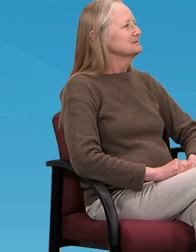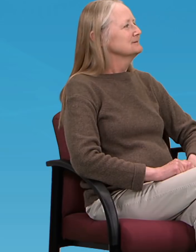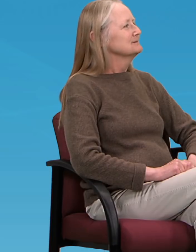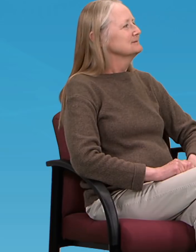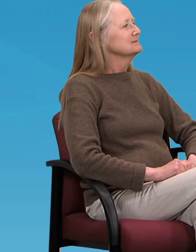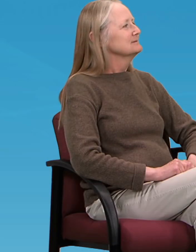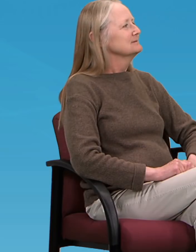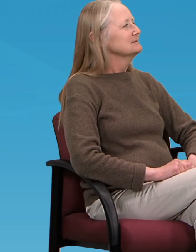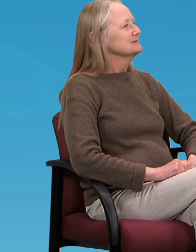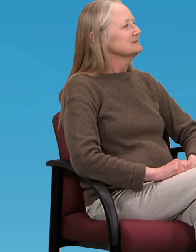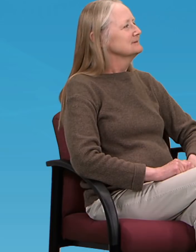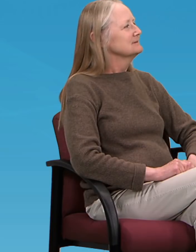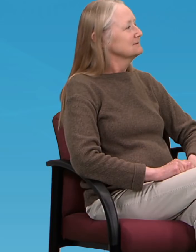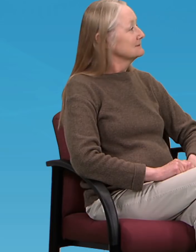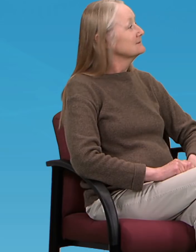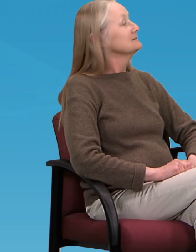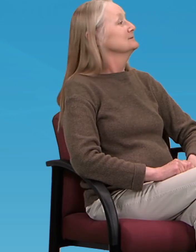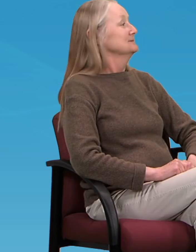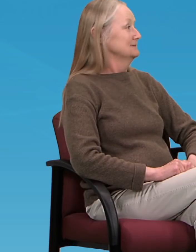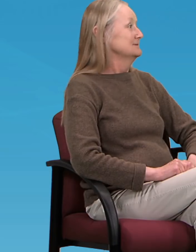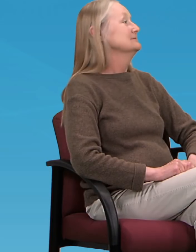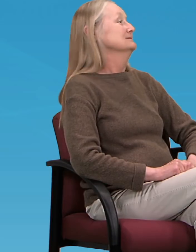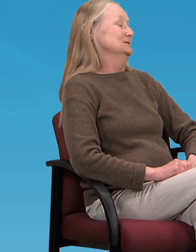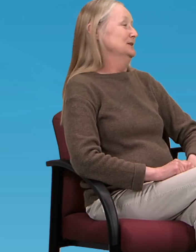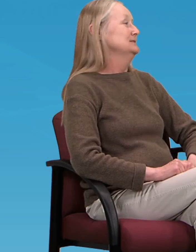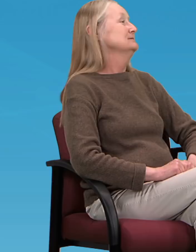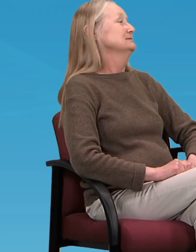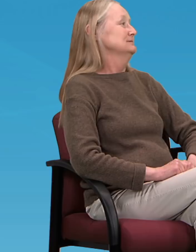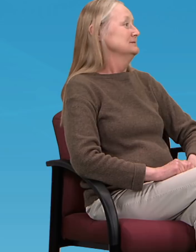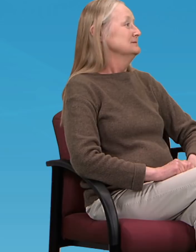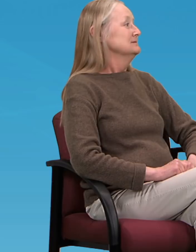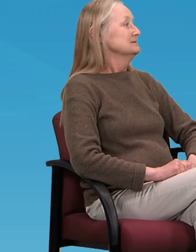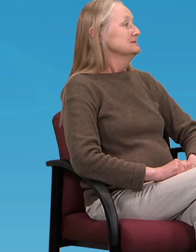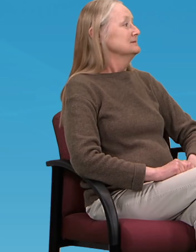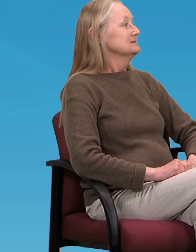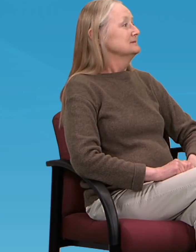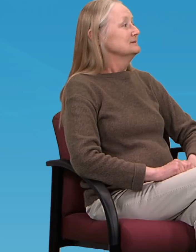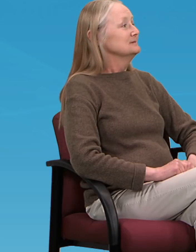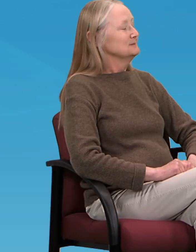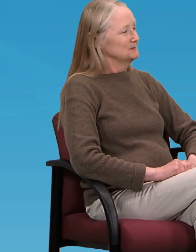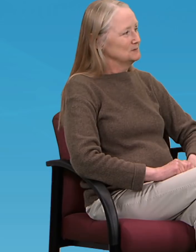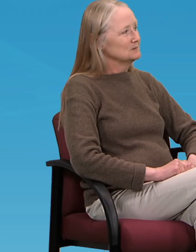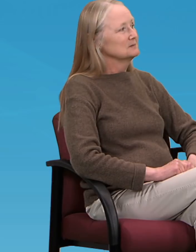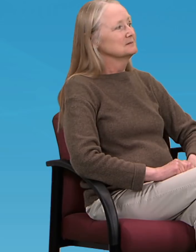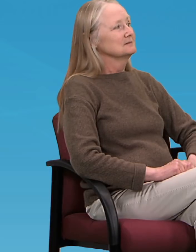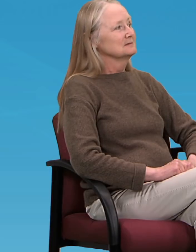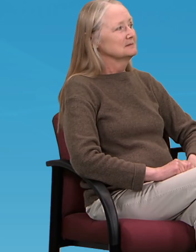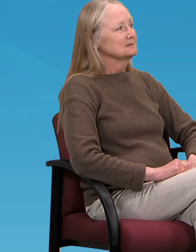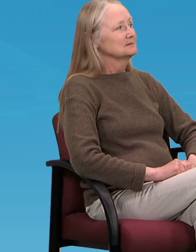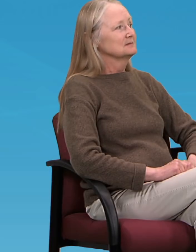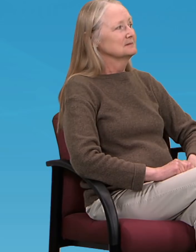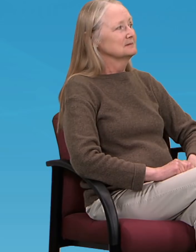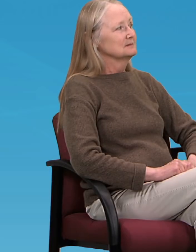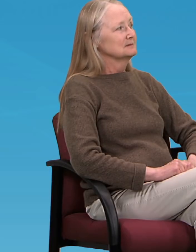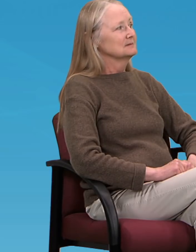I wish I had access to tips like that when I was a K-12 student. Parents, deaf and hard of hearing students,